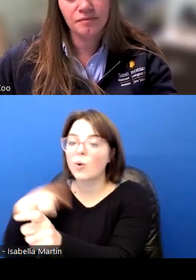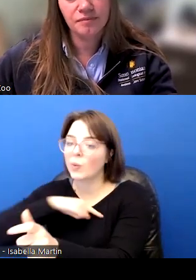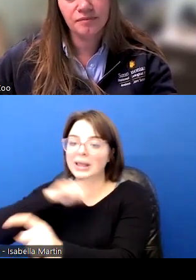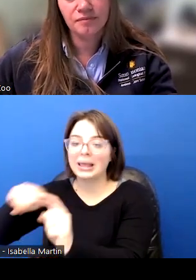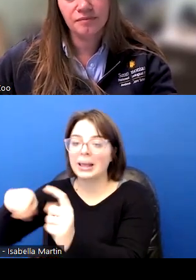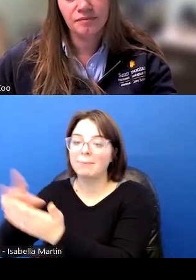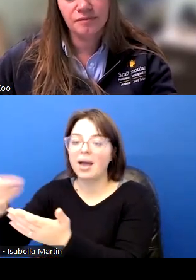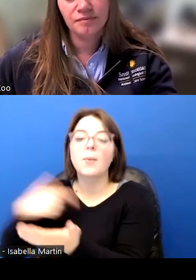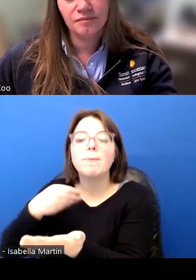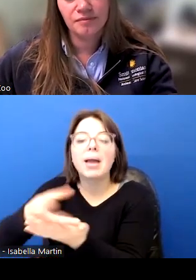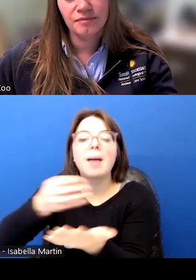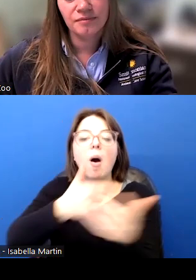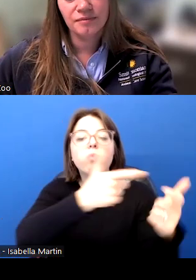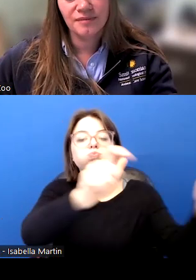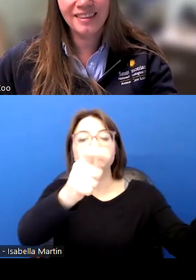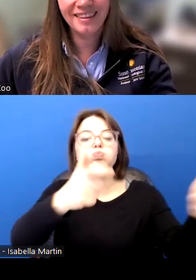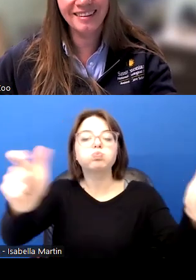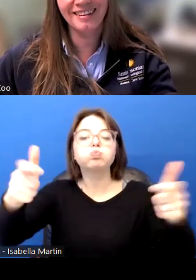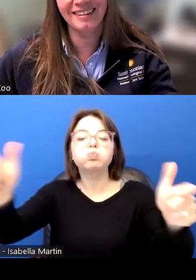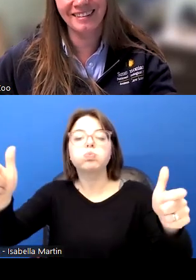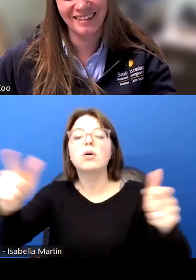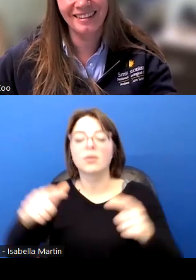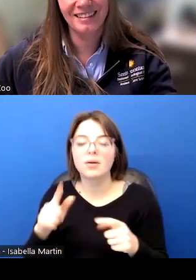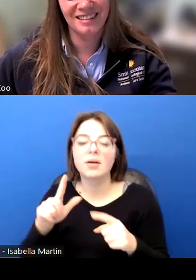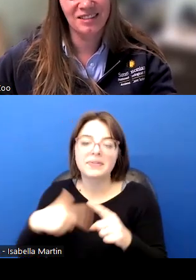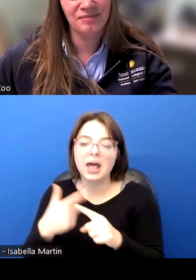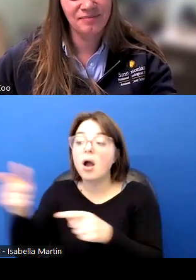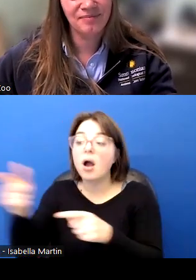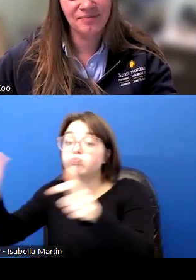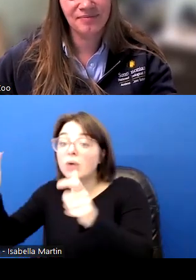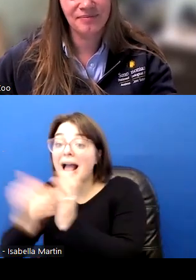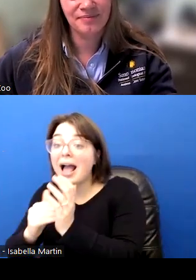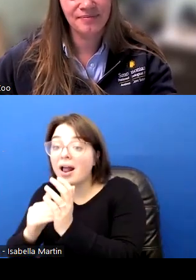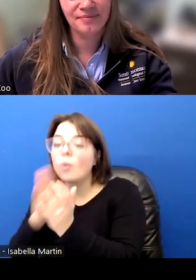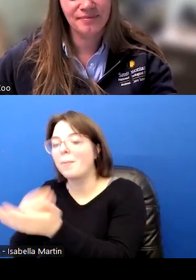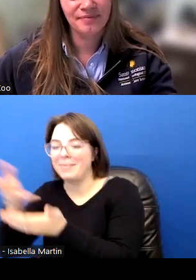that this is what uh their cat would want to eat I think this might be my preferred diet as well.